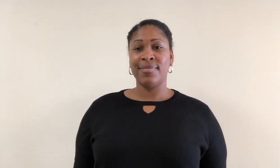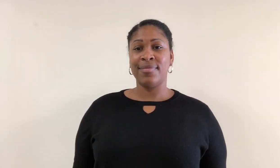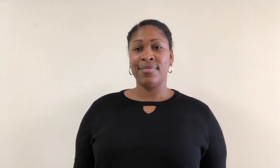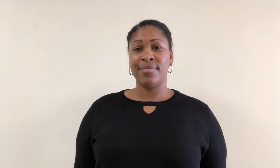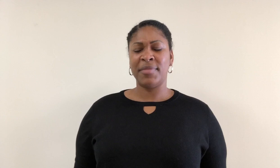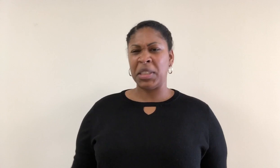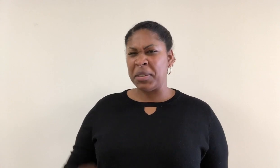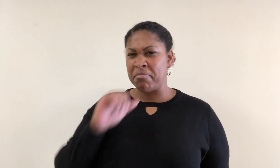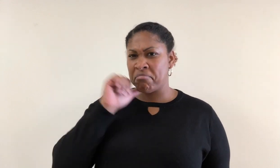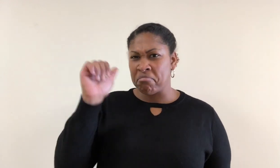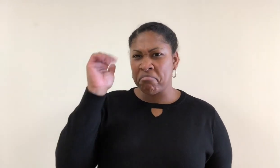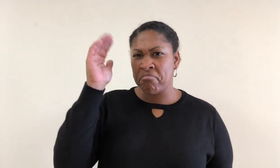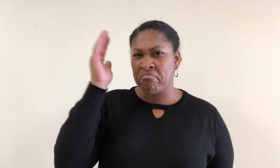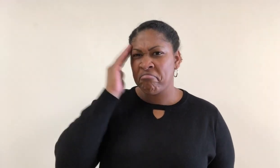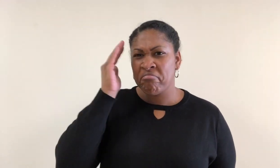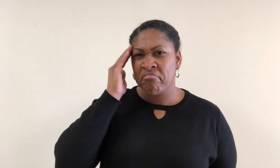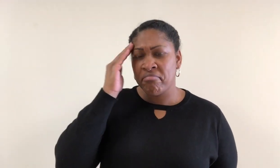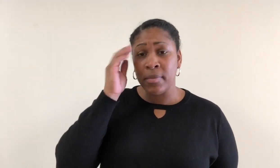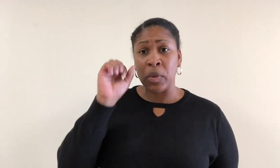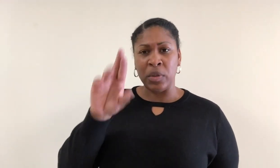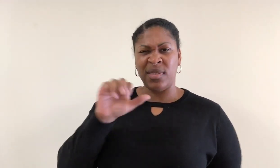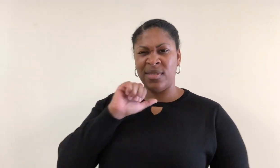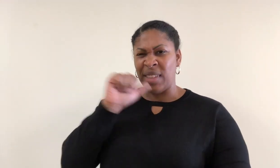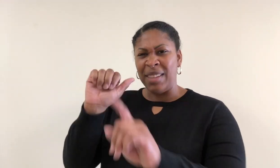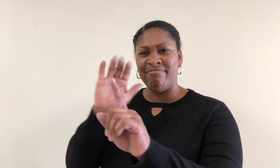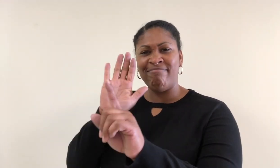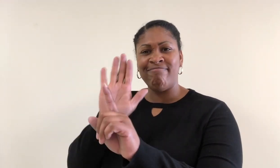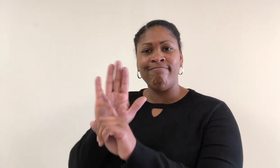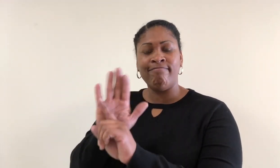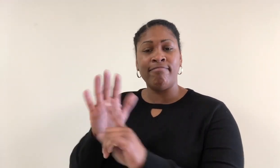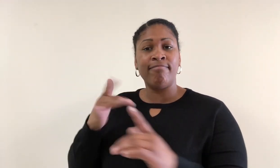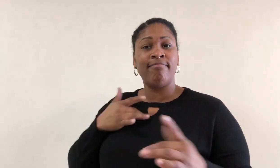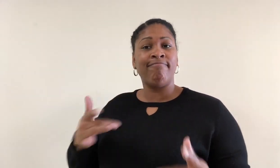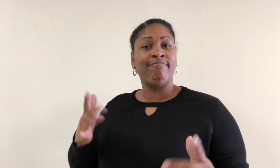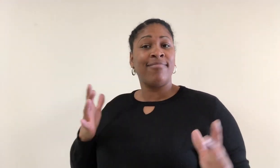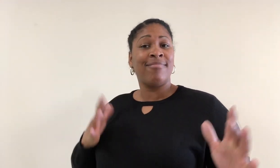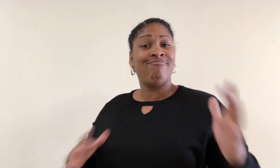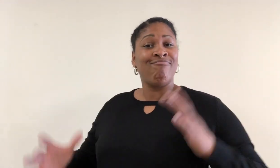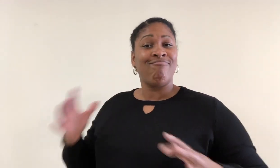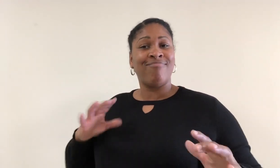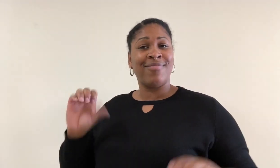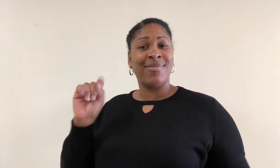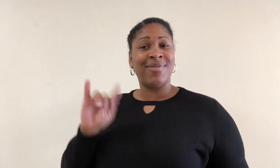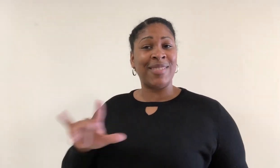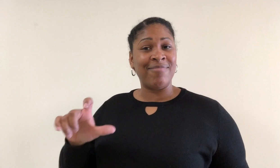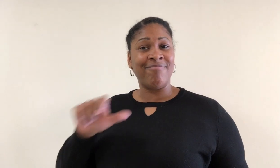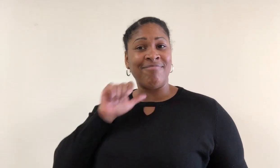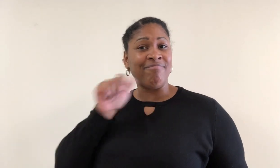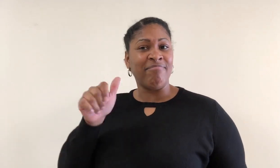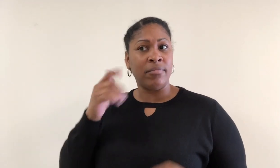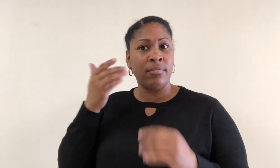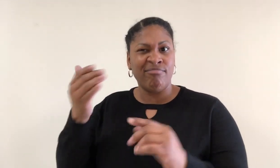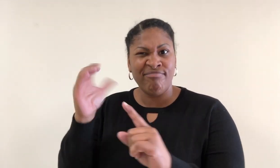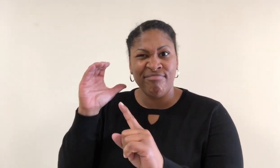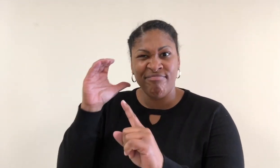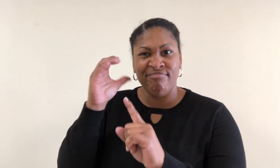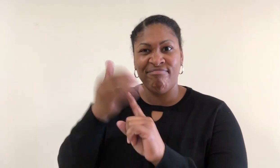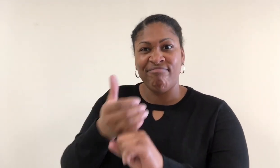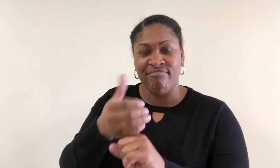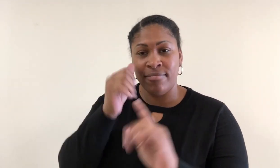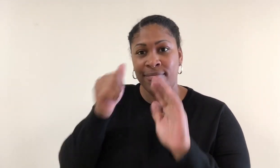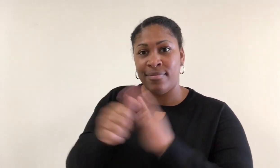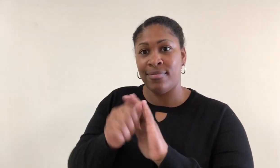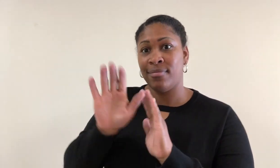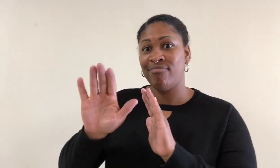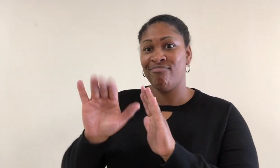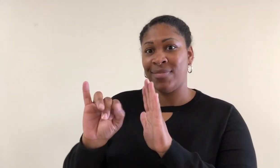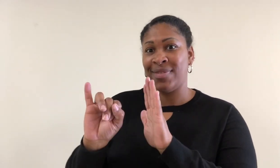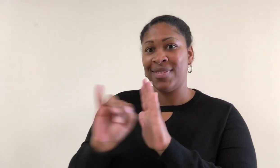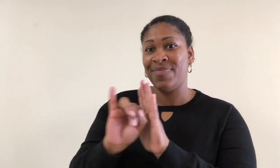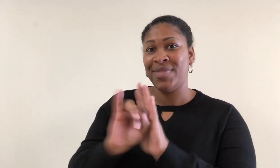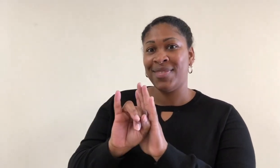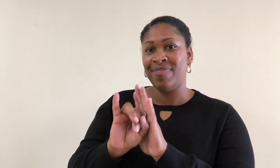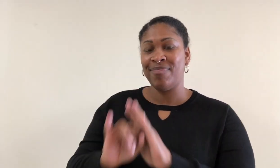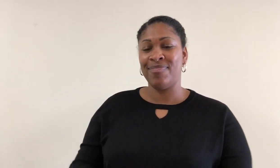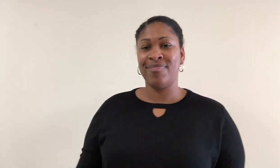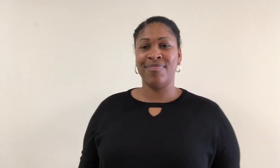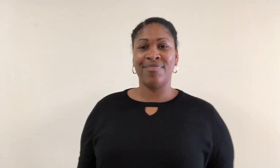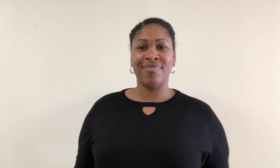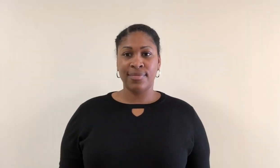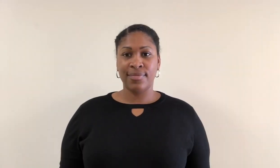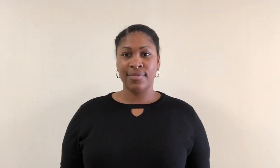Unfamiliar or uncharacteristic style of dress worn to conceal one’s identity.